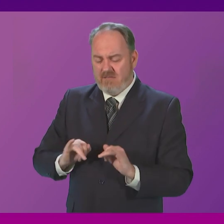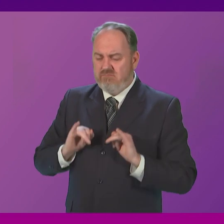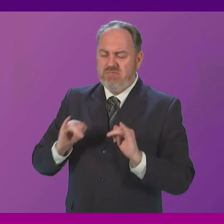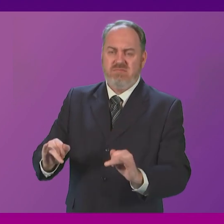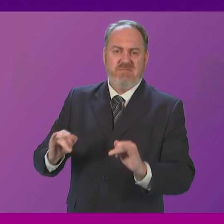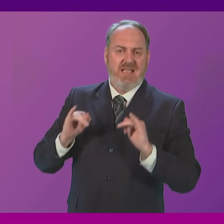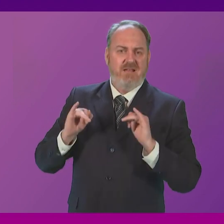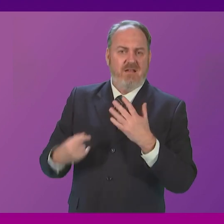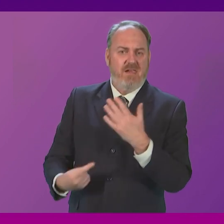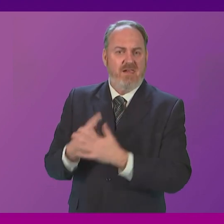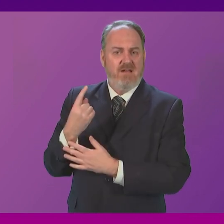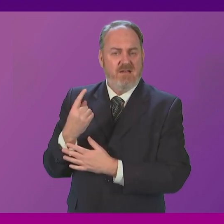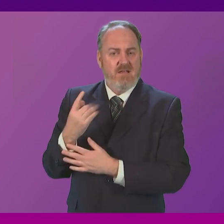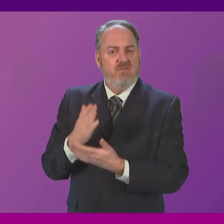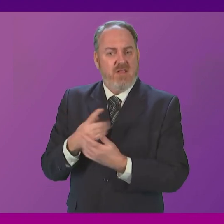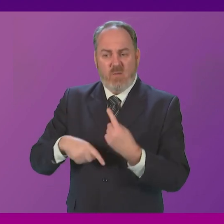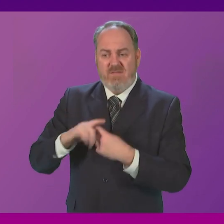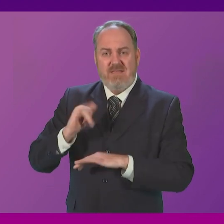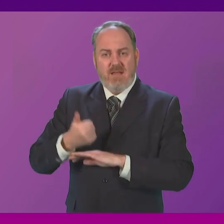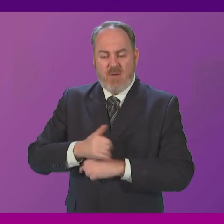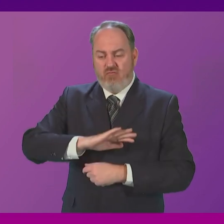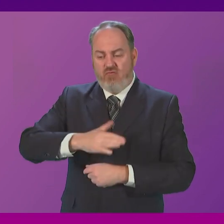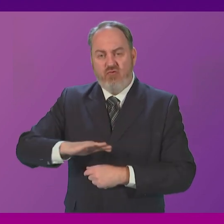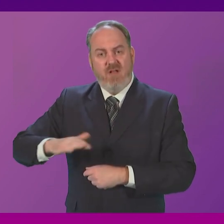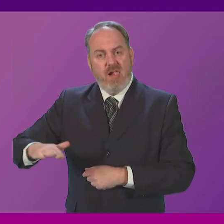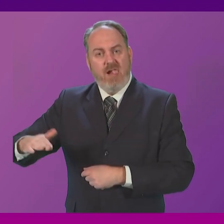In addition, we have set out our plans for a rural development bank to invest in infrastructure